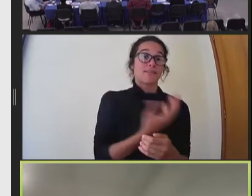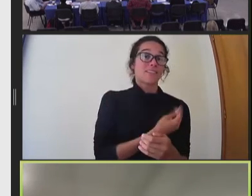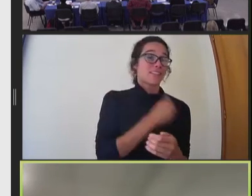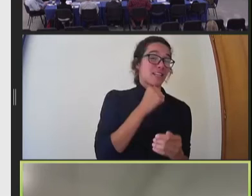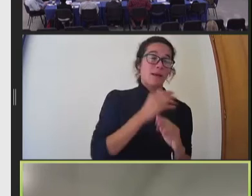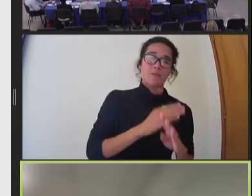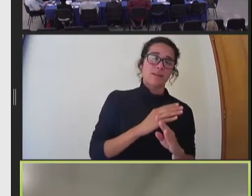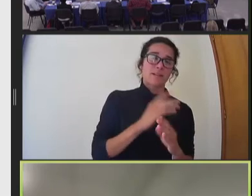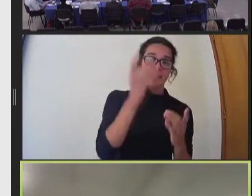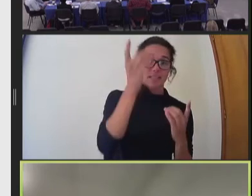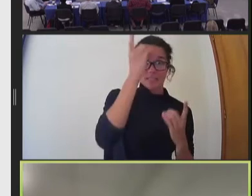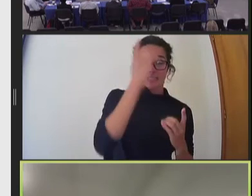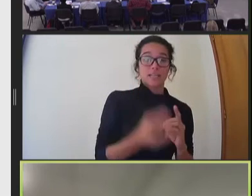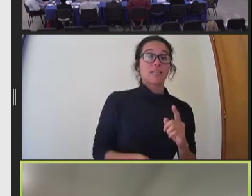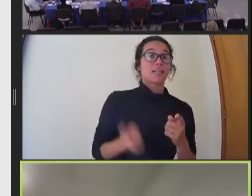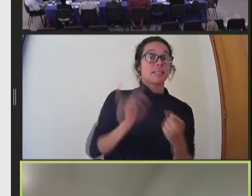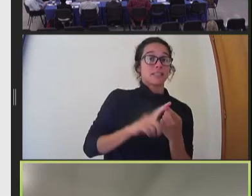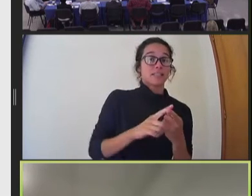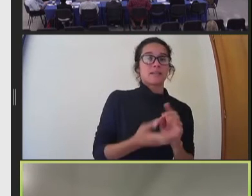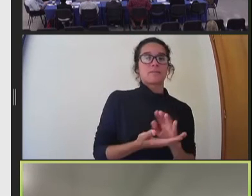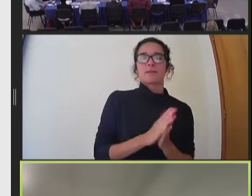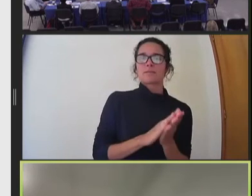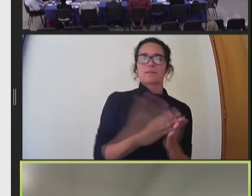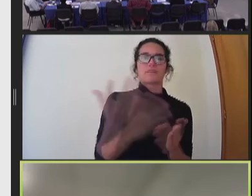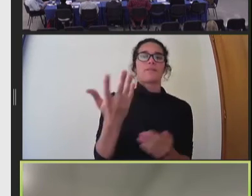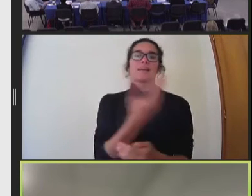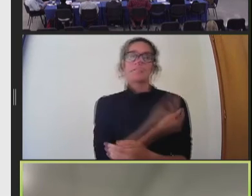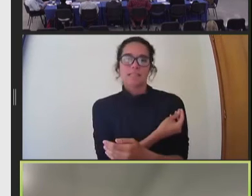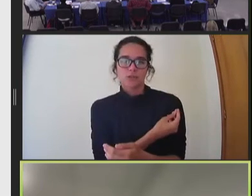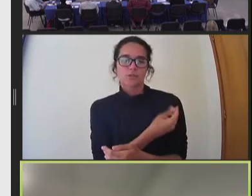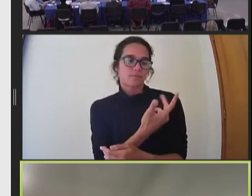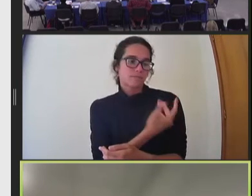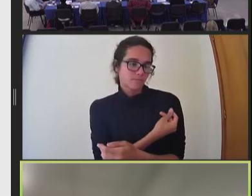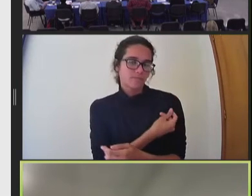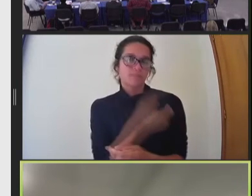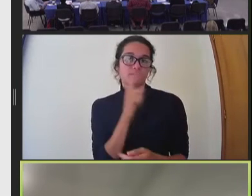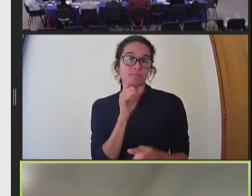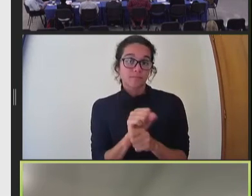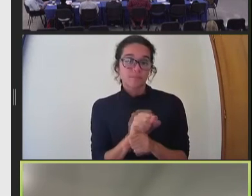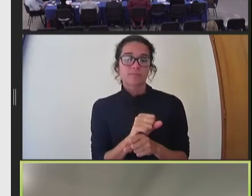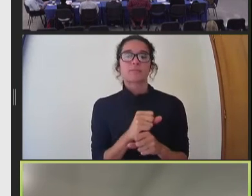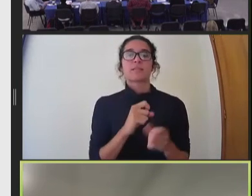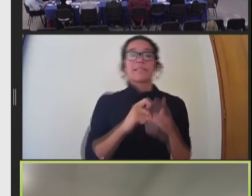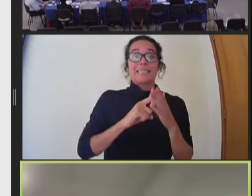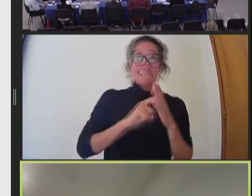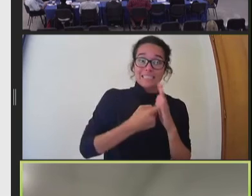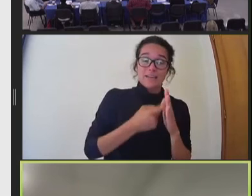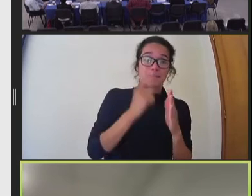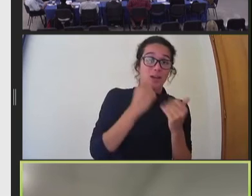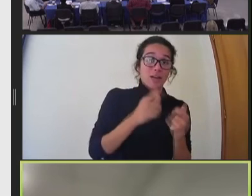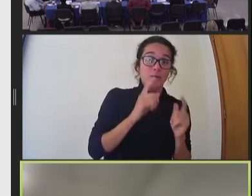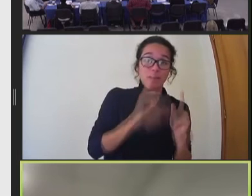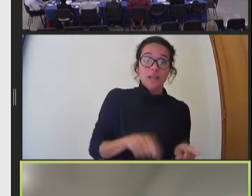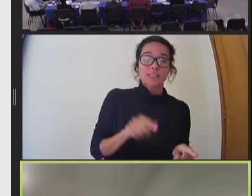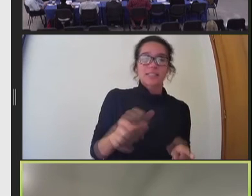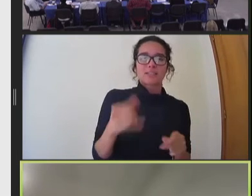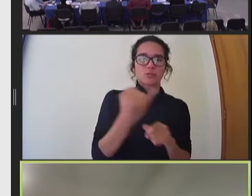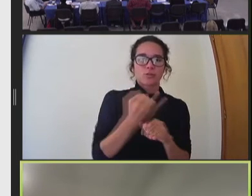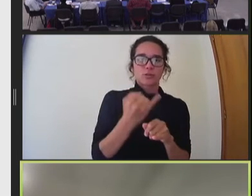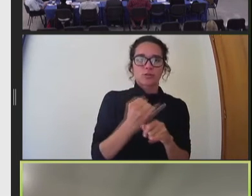a vaccination. And so, a key part of any pandemic response has to be that infrastructure that's able